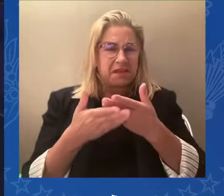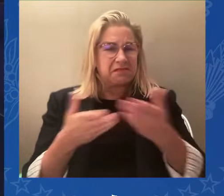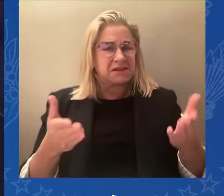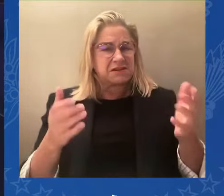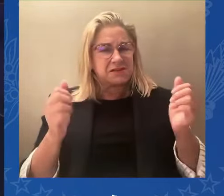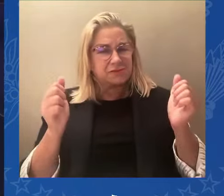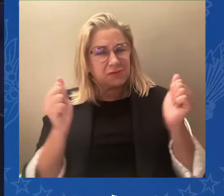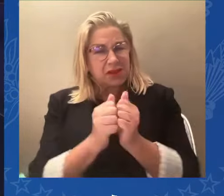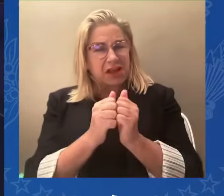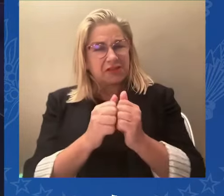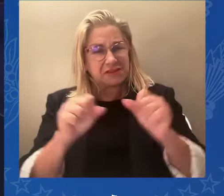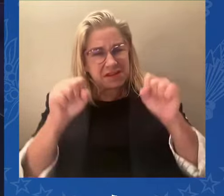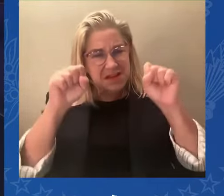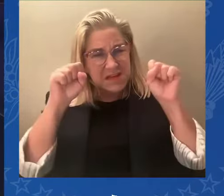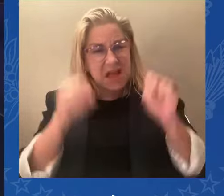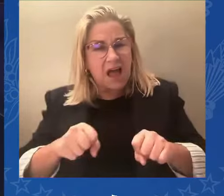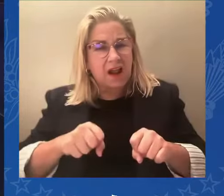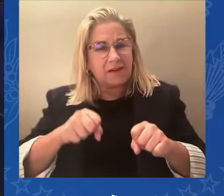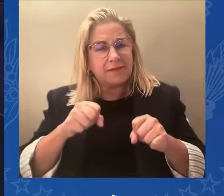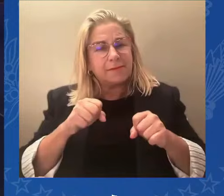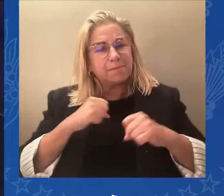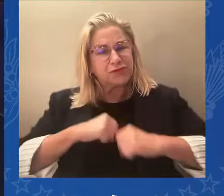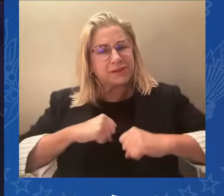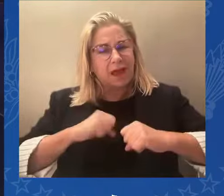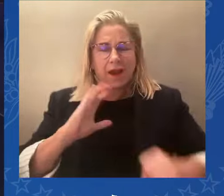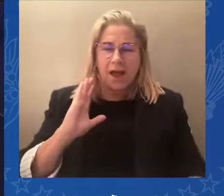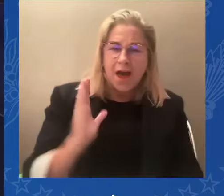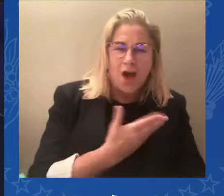Kamala and I received 81 million votes in 2020 --